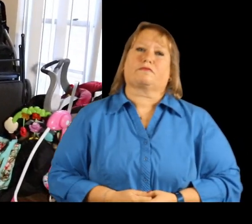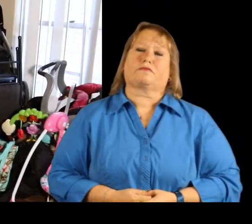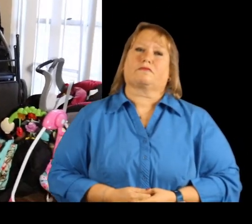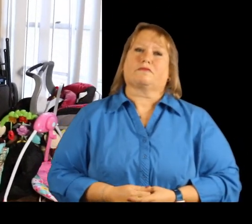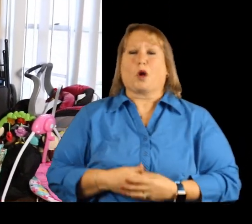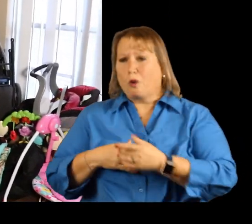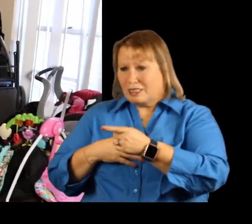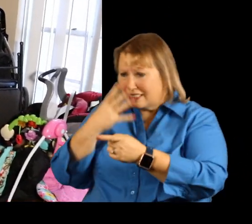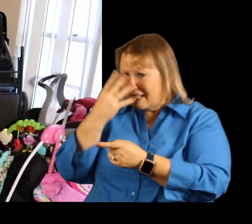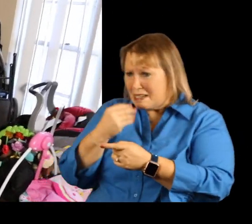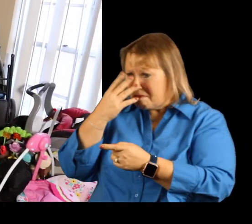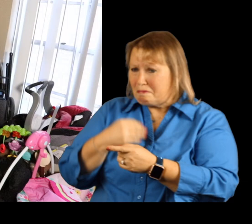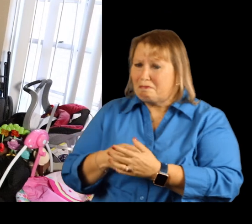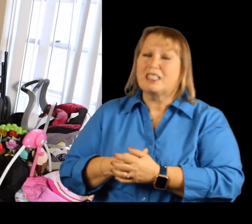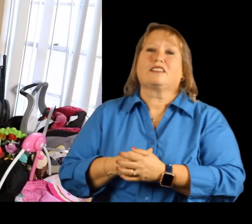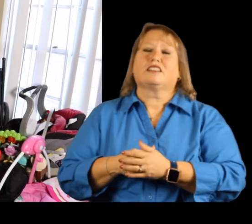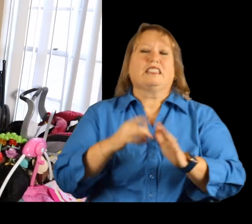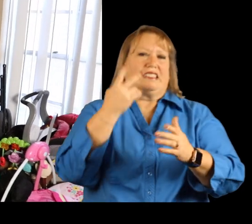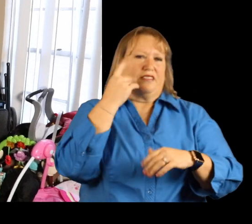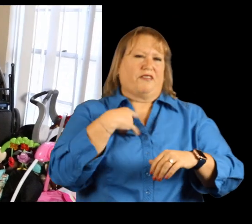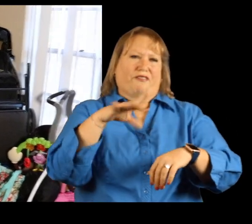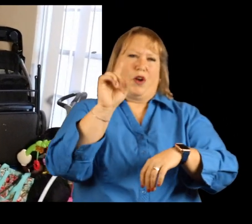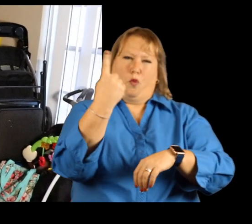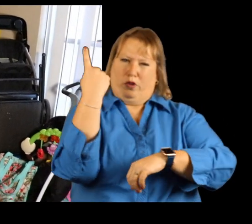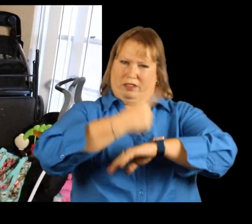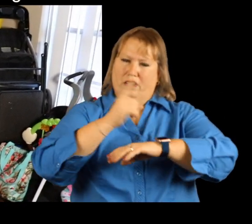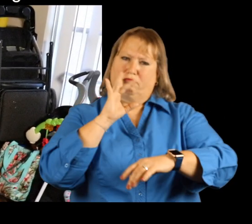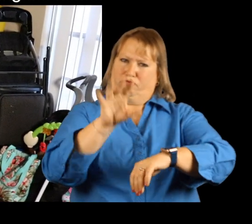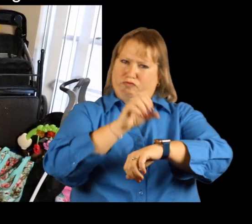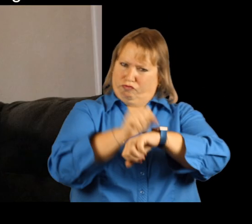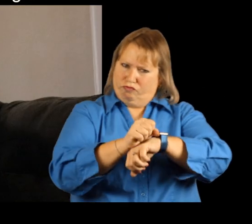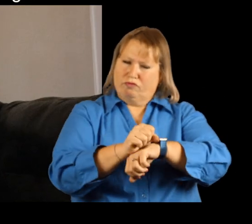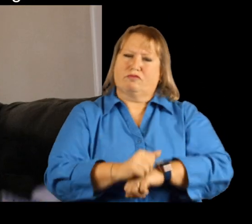Raven to Cayden-If your sleepy go to sleep. Gwenn-Let's see if we can get a day locked down.